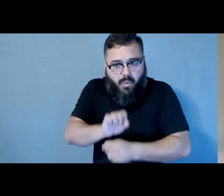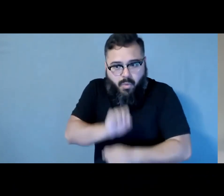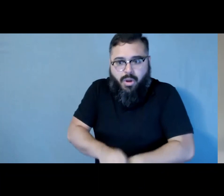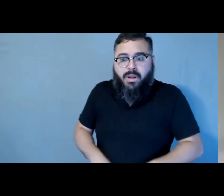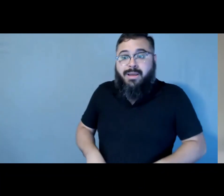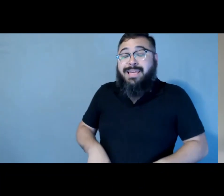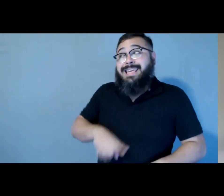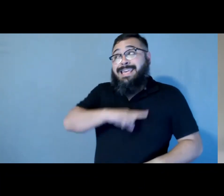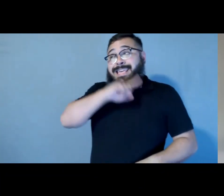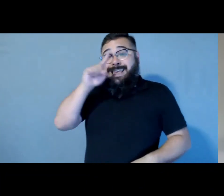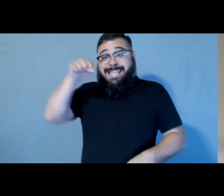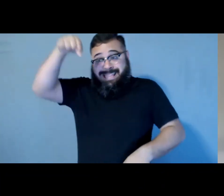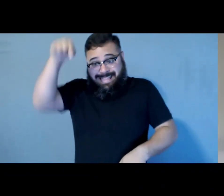I would think about whether or not,